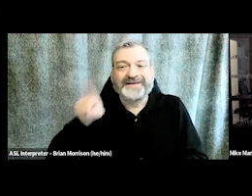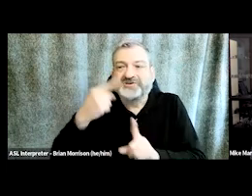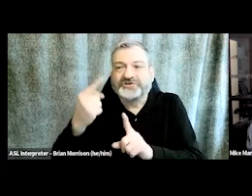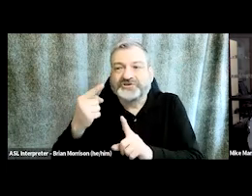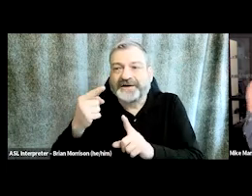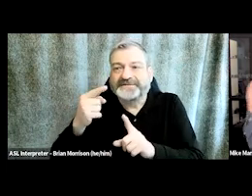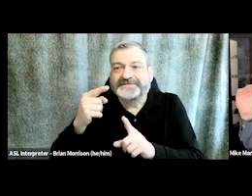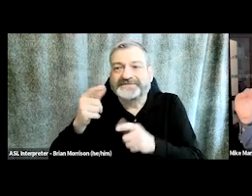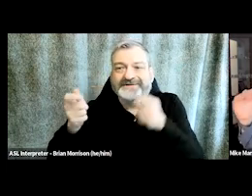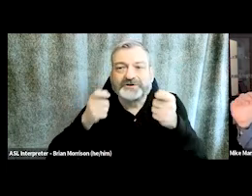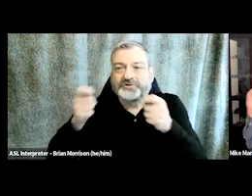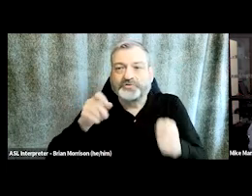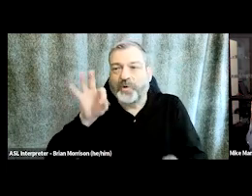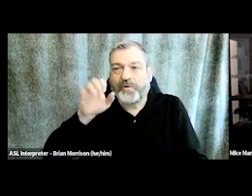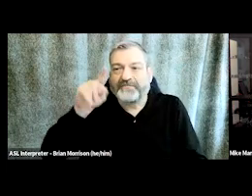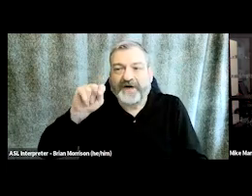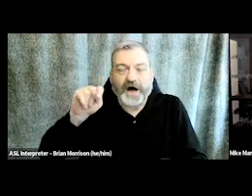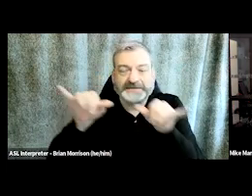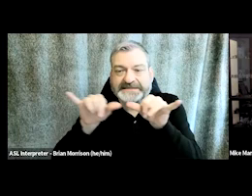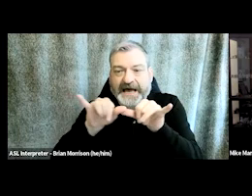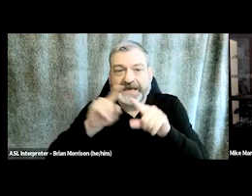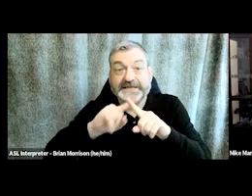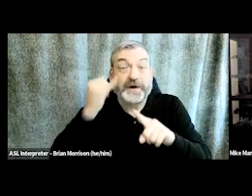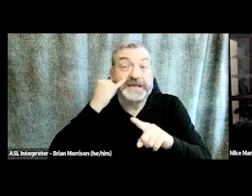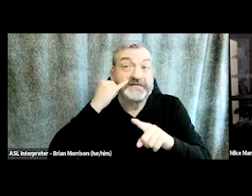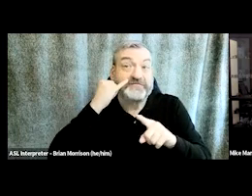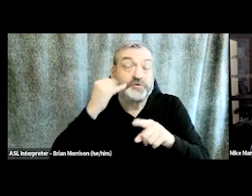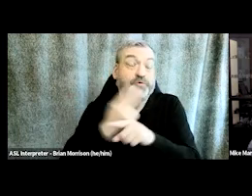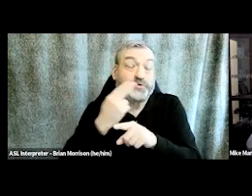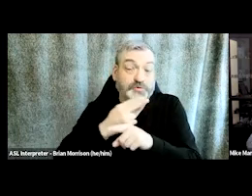but if you actually use the style when you export your document or even just send